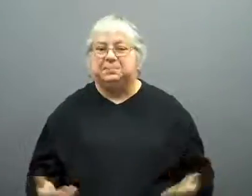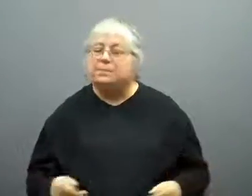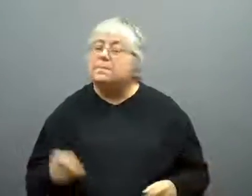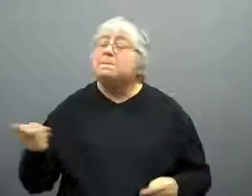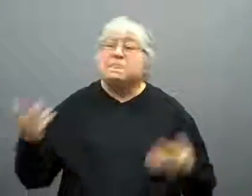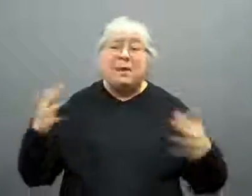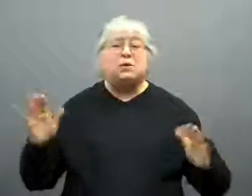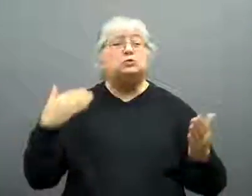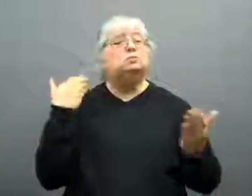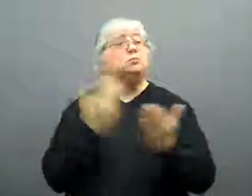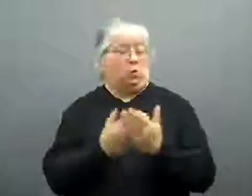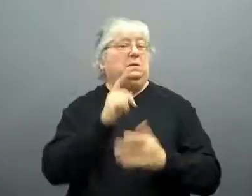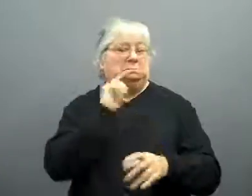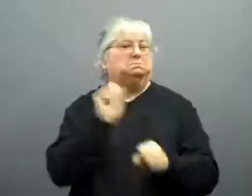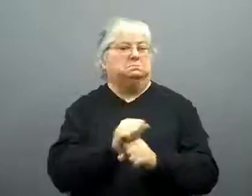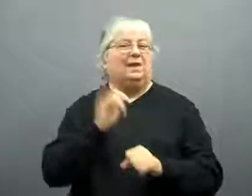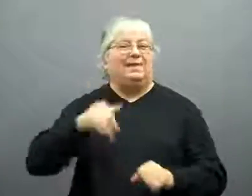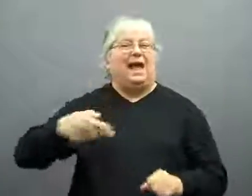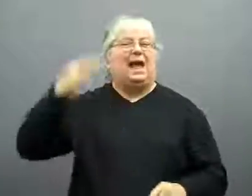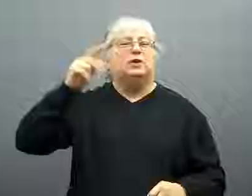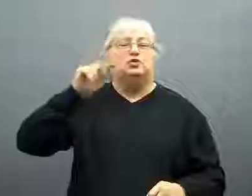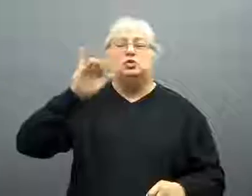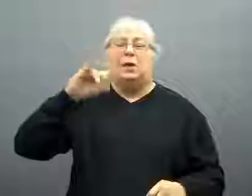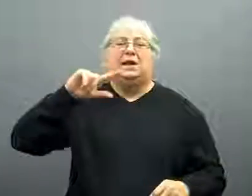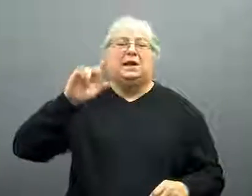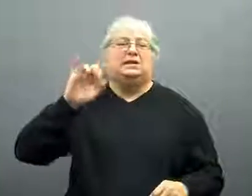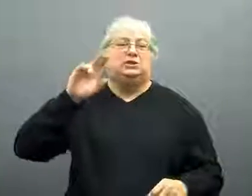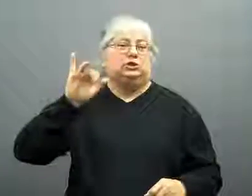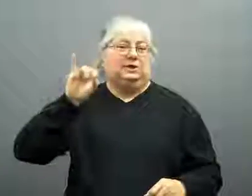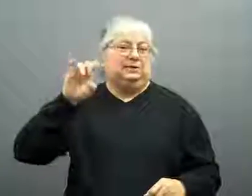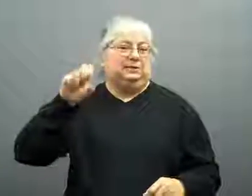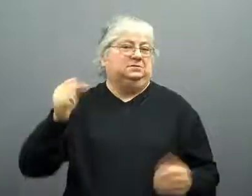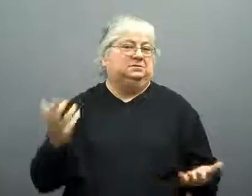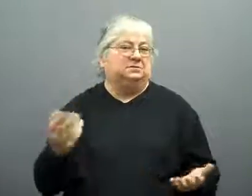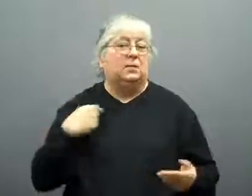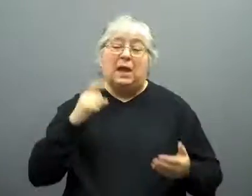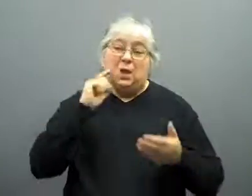It has been proven to help reduce high triglyceride levels.